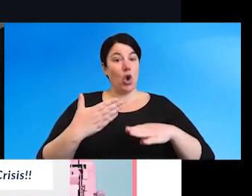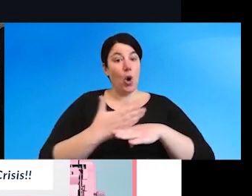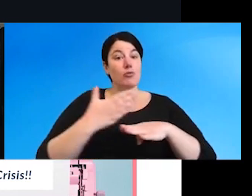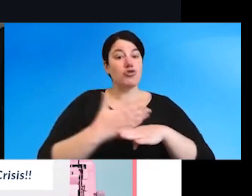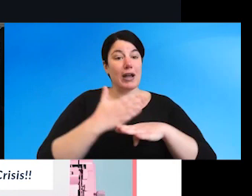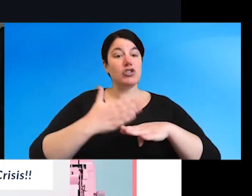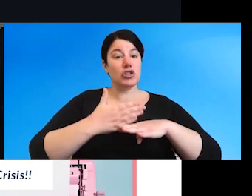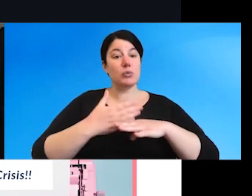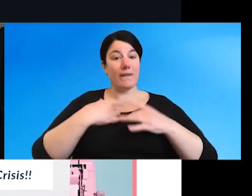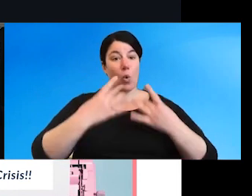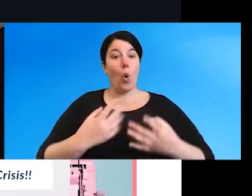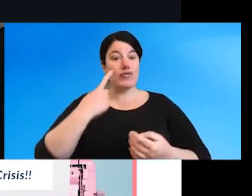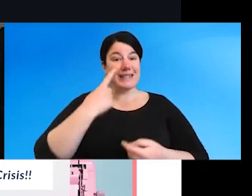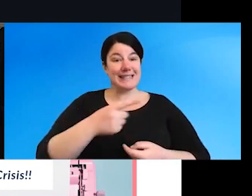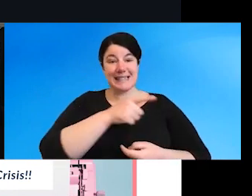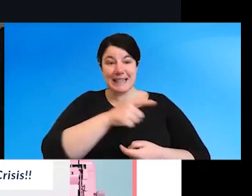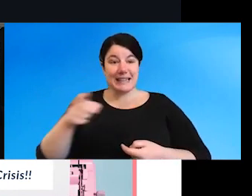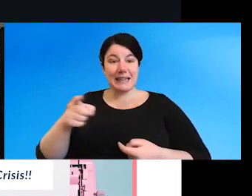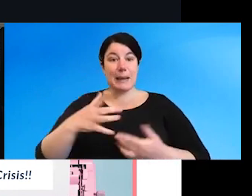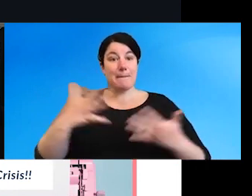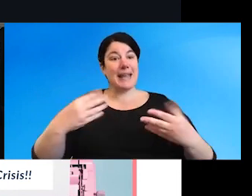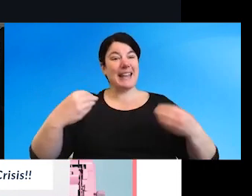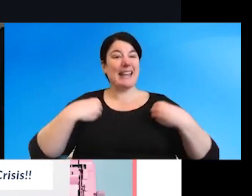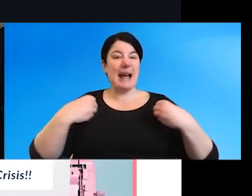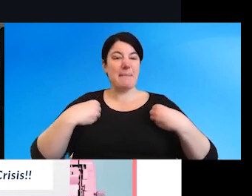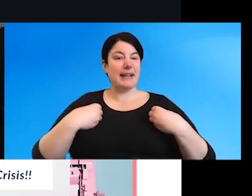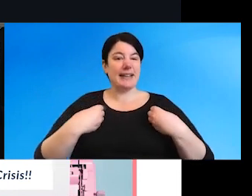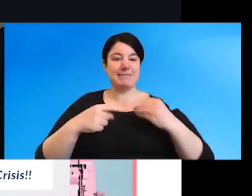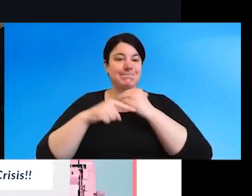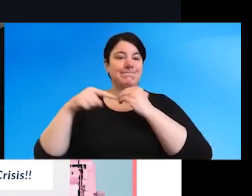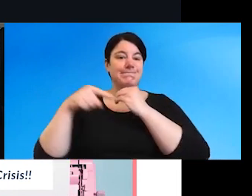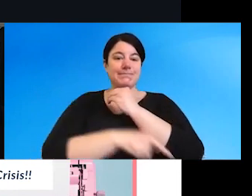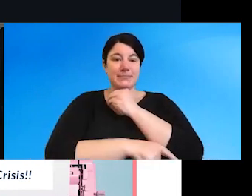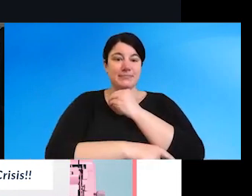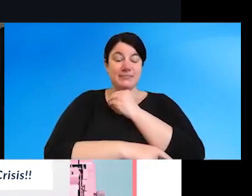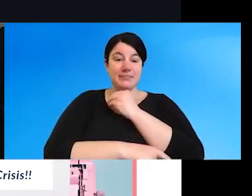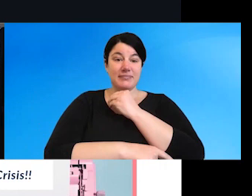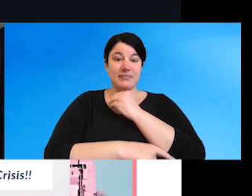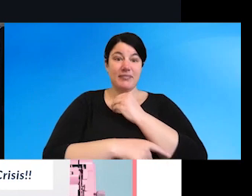already seen a major company go into administration and sadly it probably won't be the last.